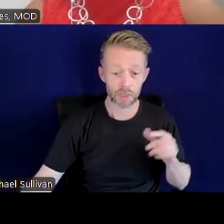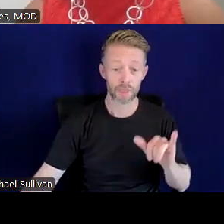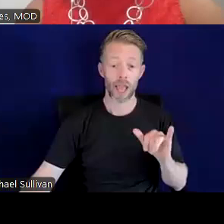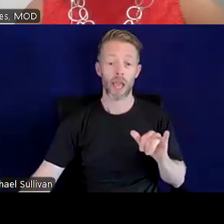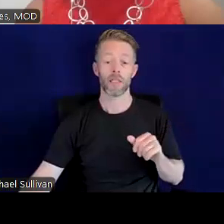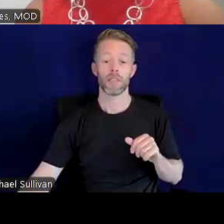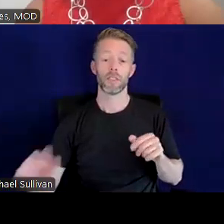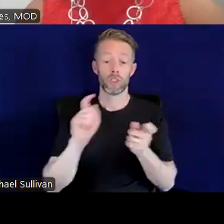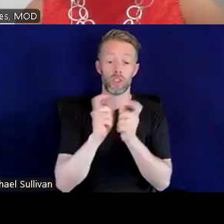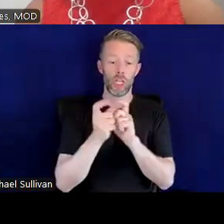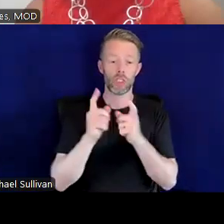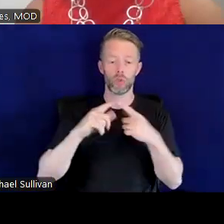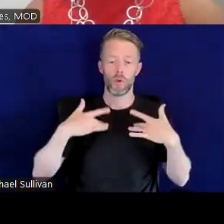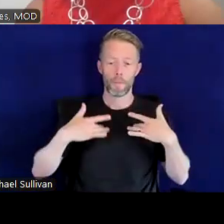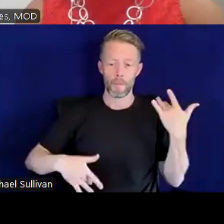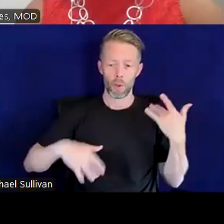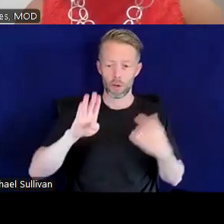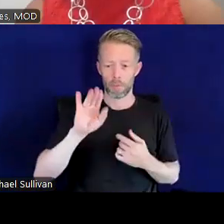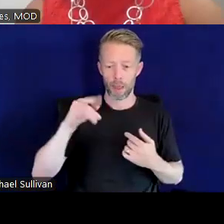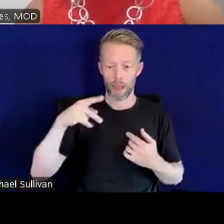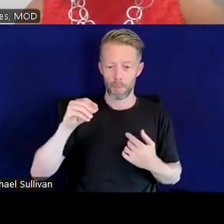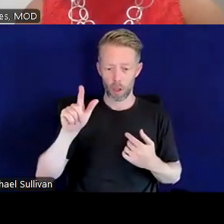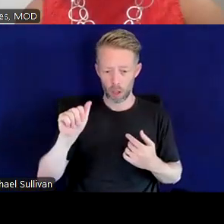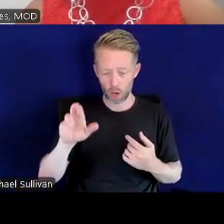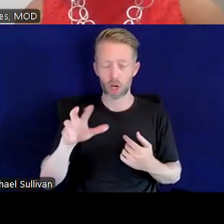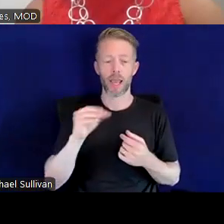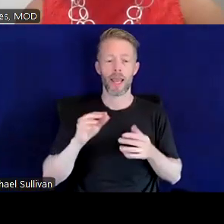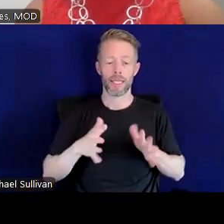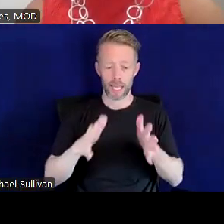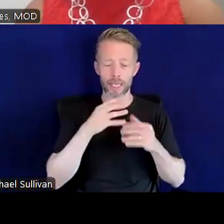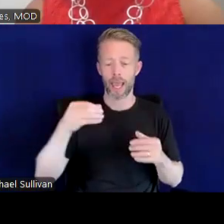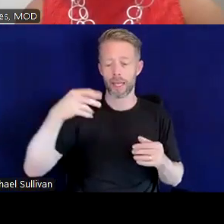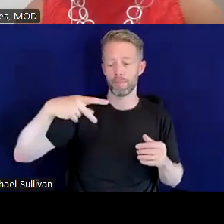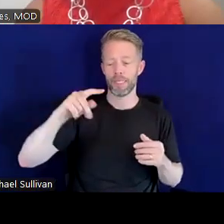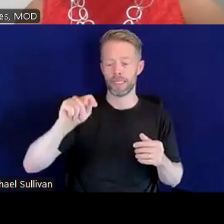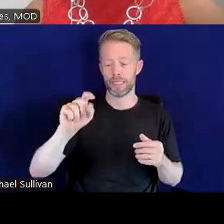diagnosed with bipolar and anxiety and post traumatic